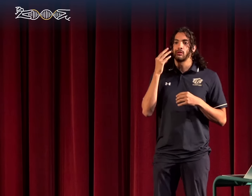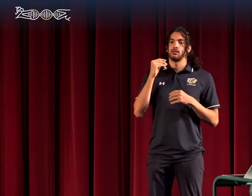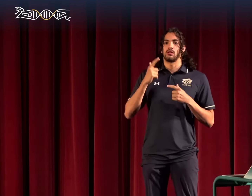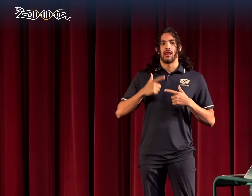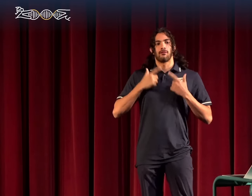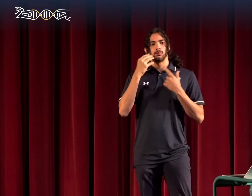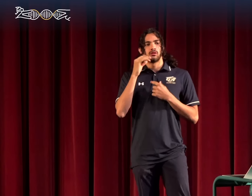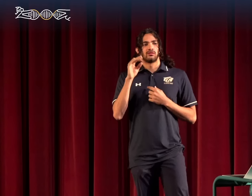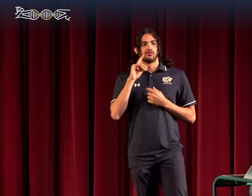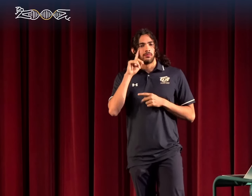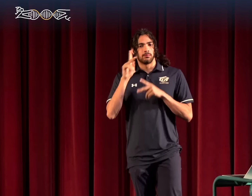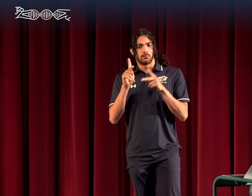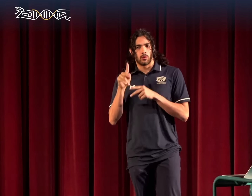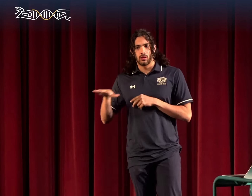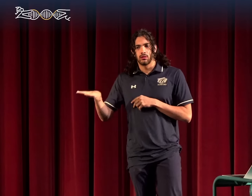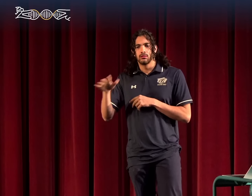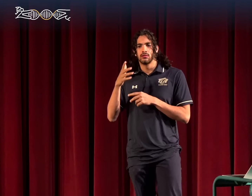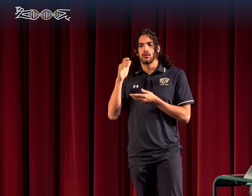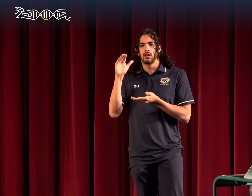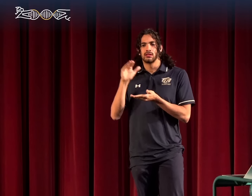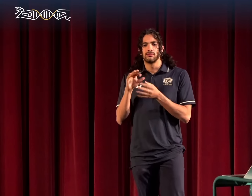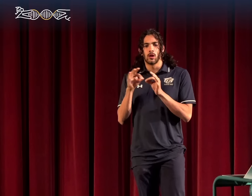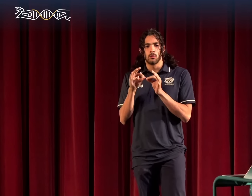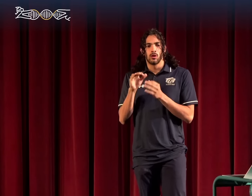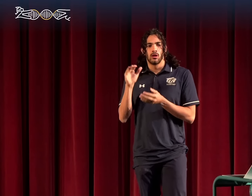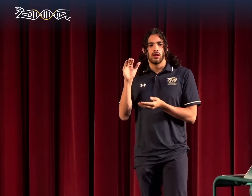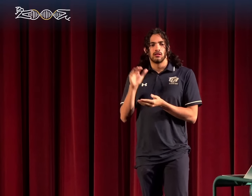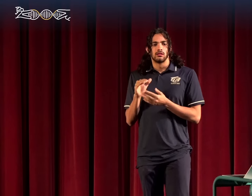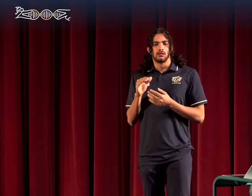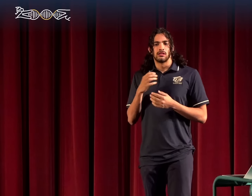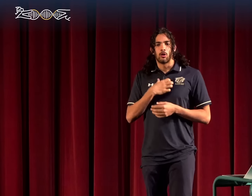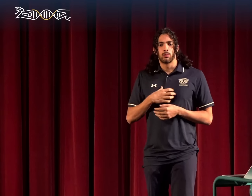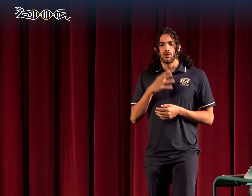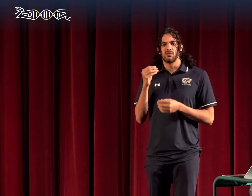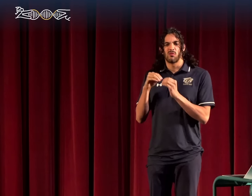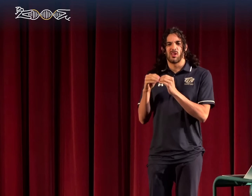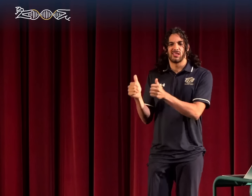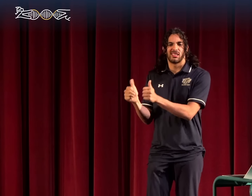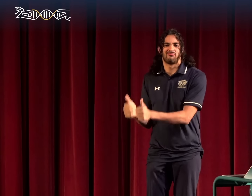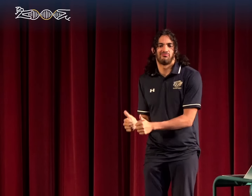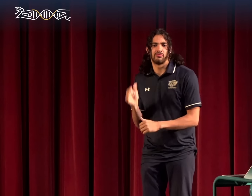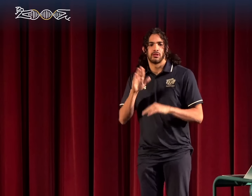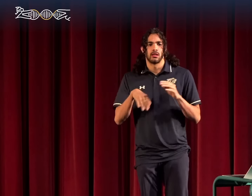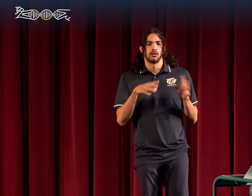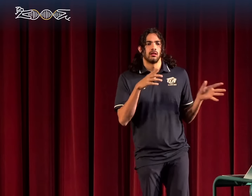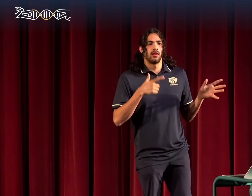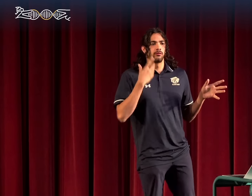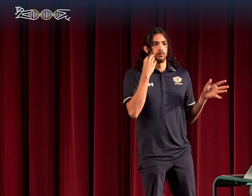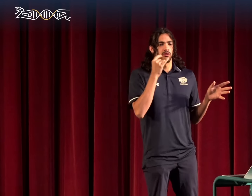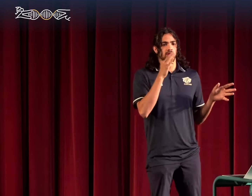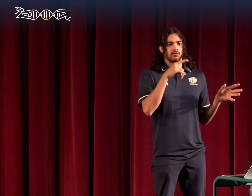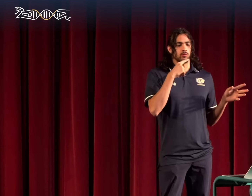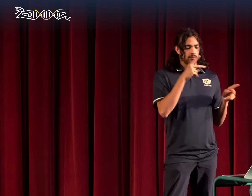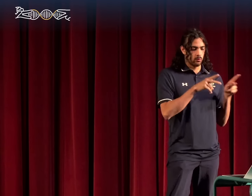life and worth, worthiness of Deaf people and value is less than that of